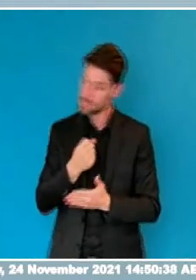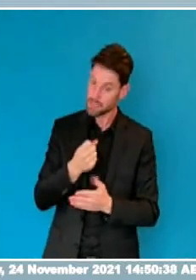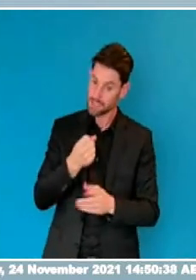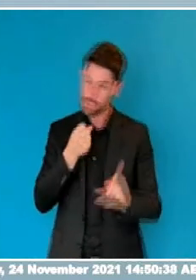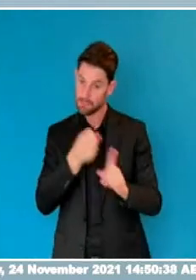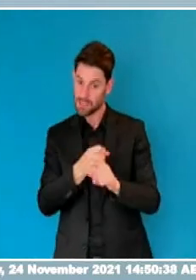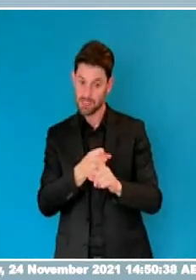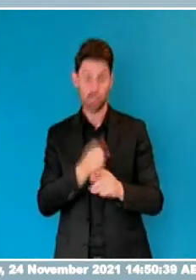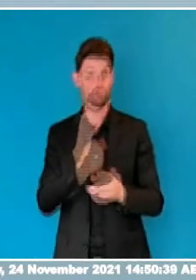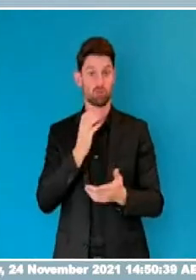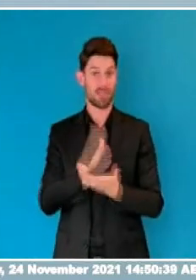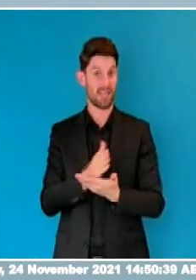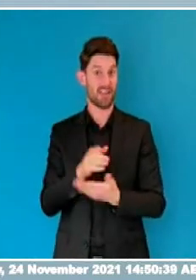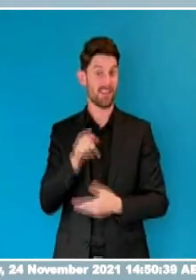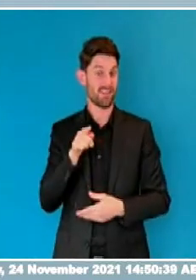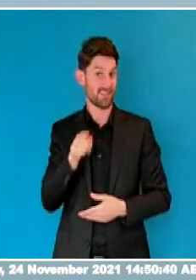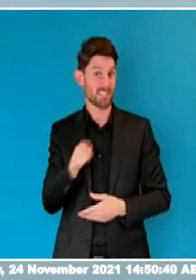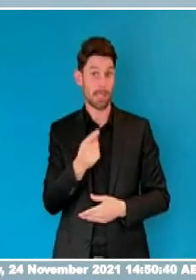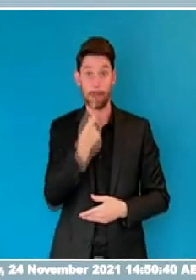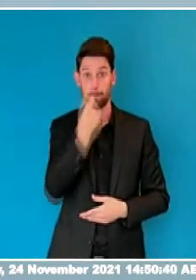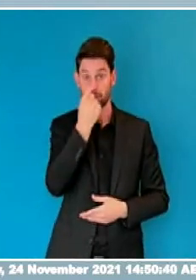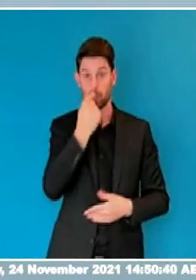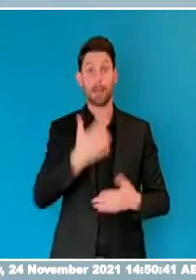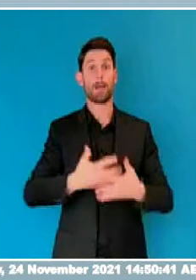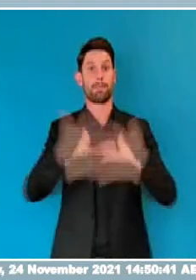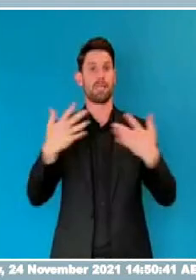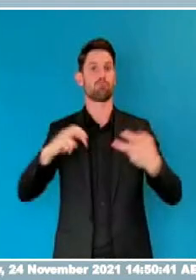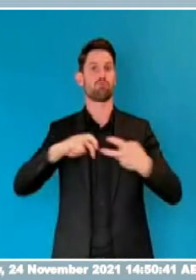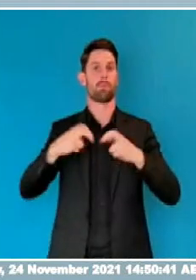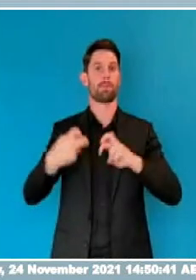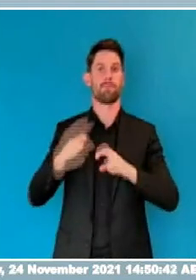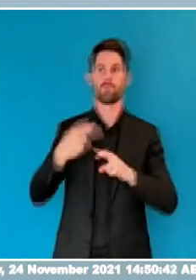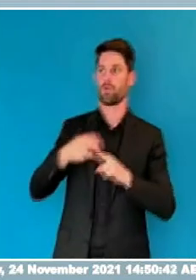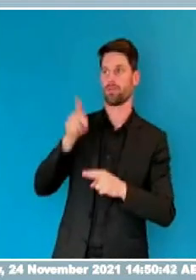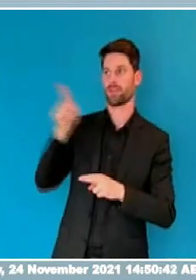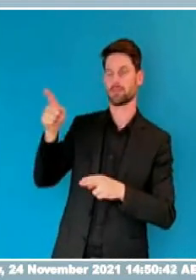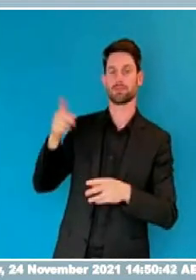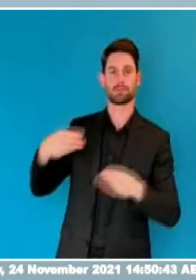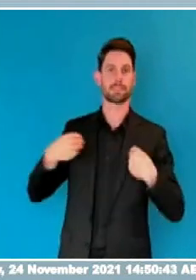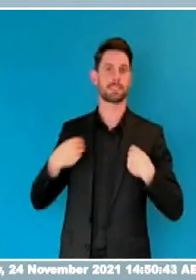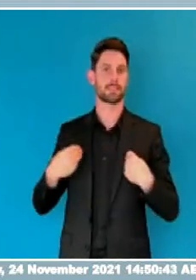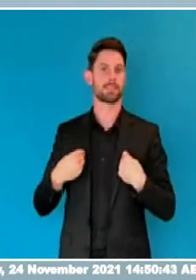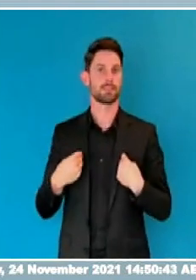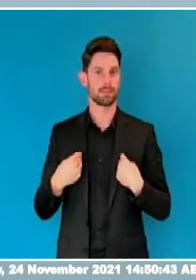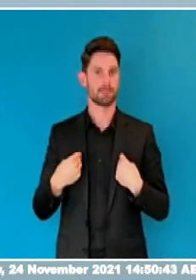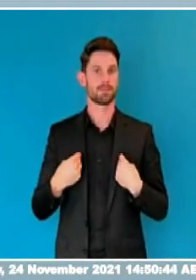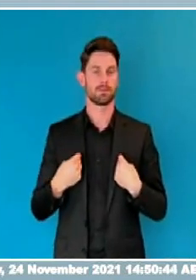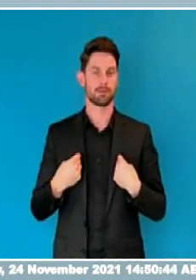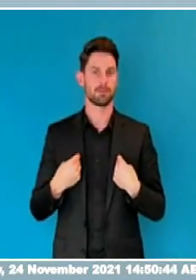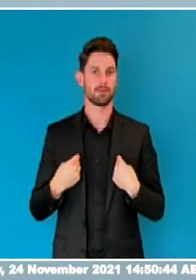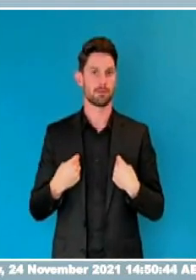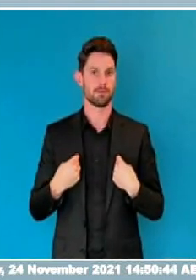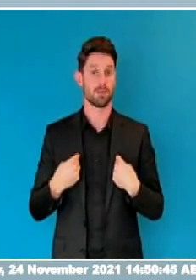that is potentially a problem for that employer and, of course, the employee has an